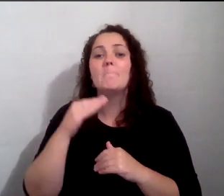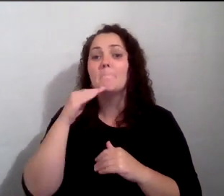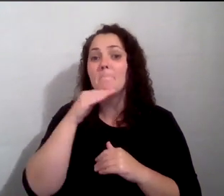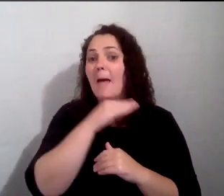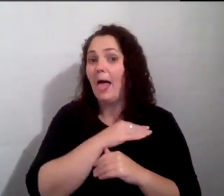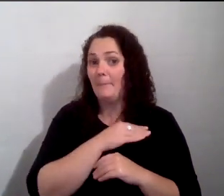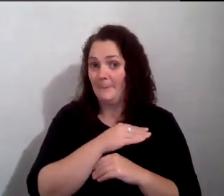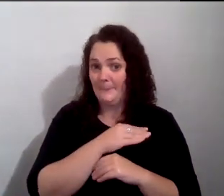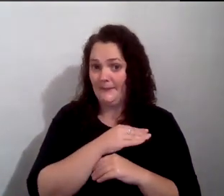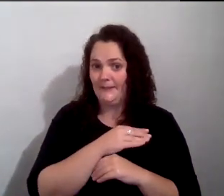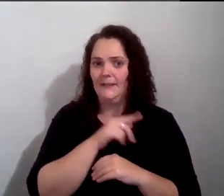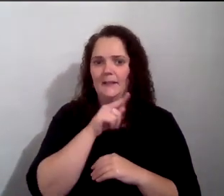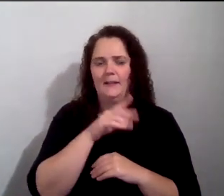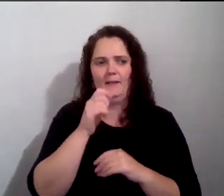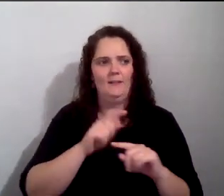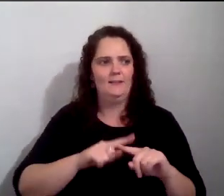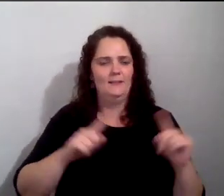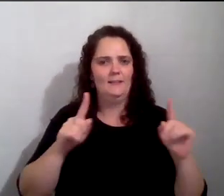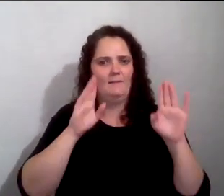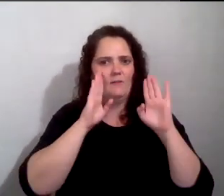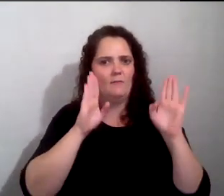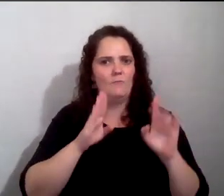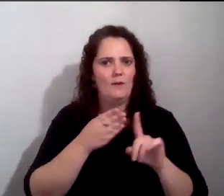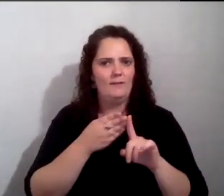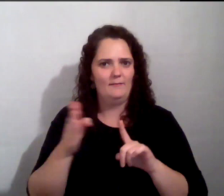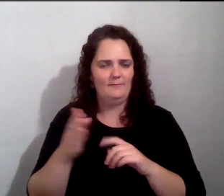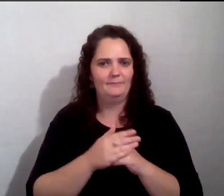abstract art was making advances with critics and audiences in Australia and